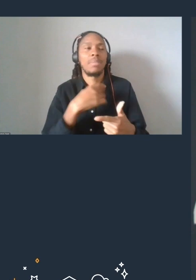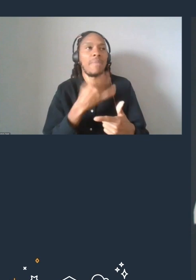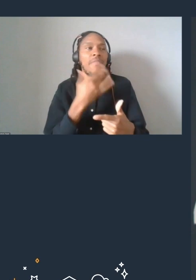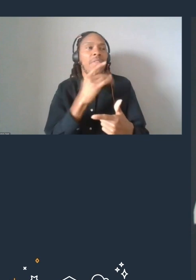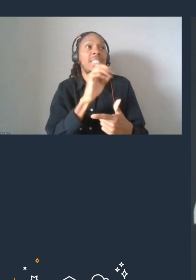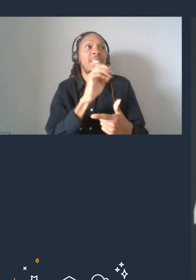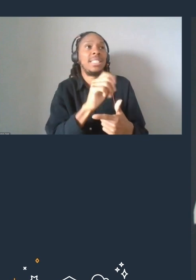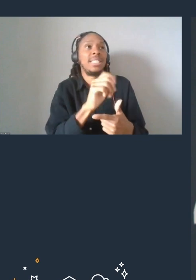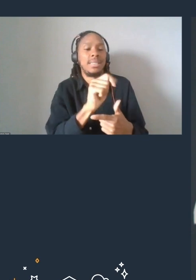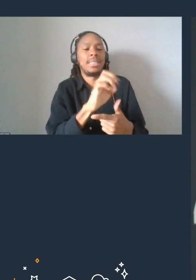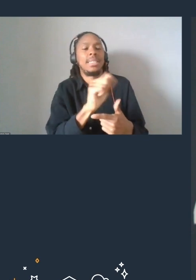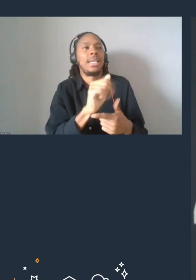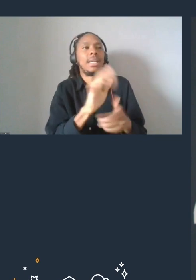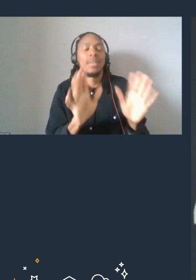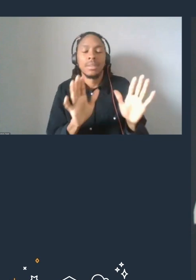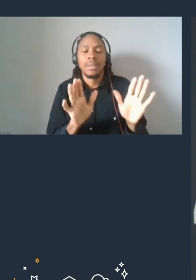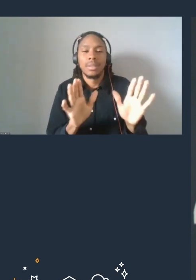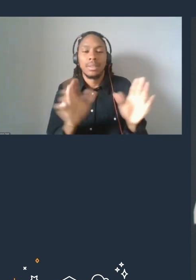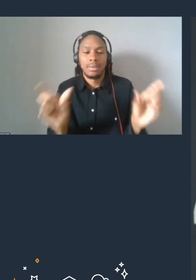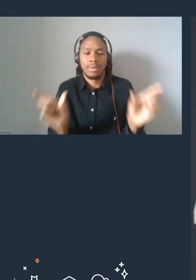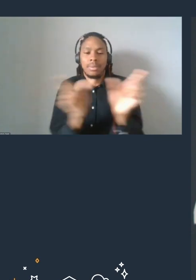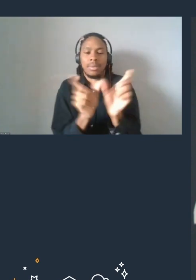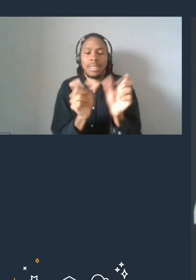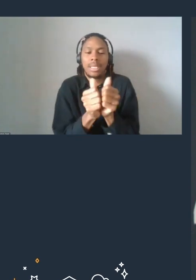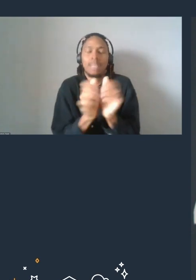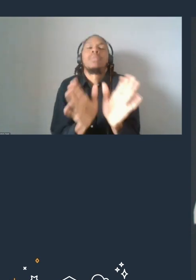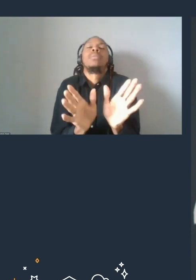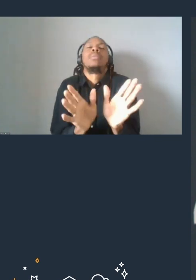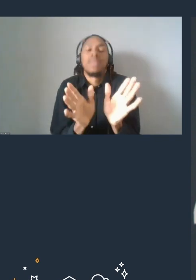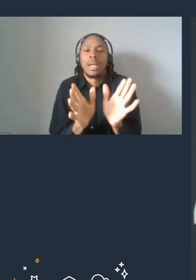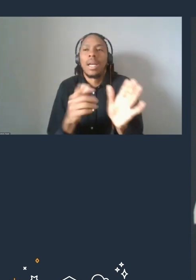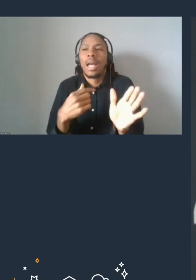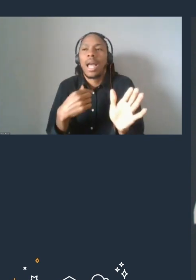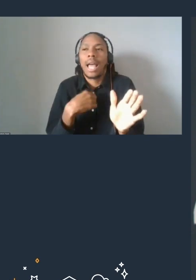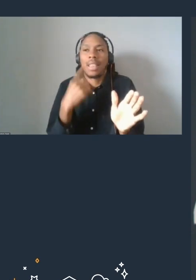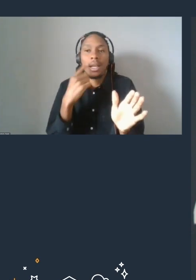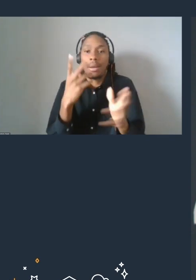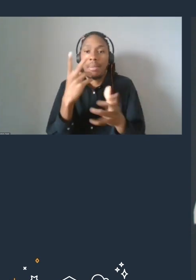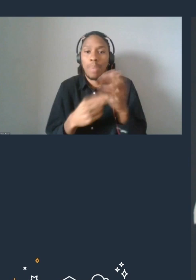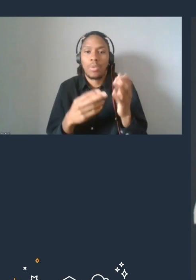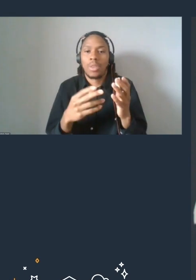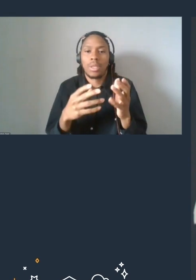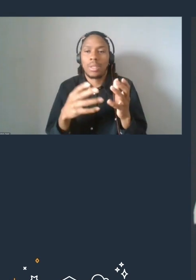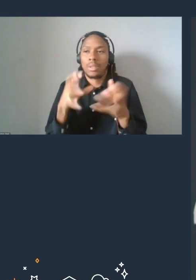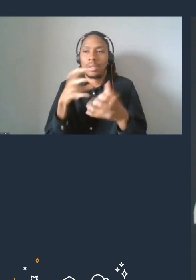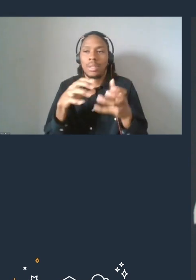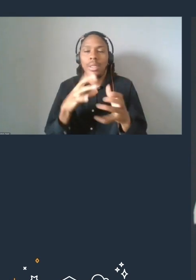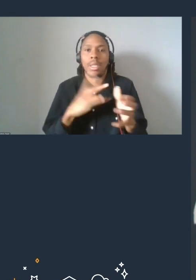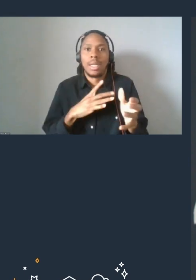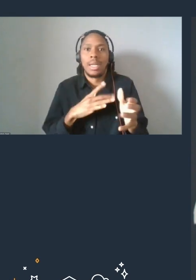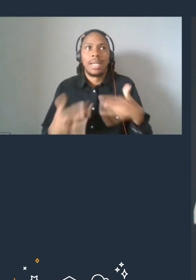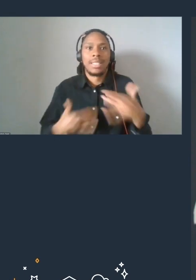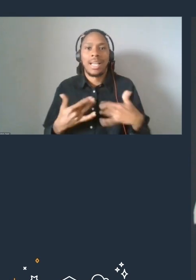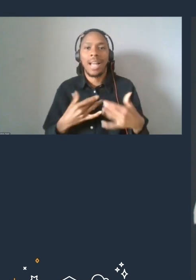so I find the mixture, the combination really exciting and apple cinnamon pie.